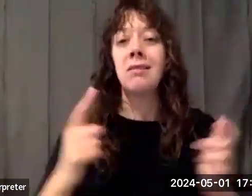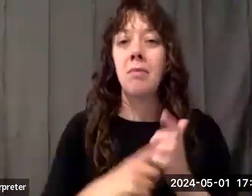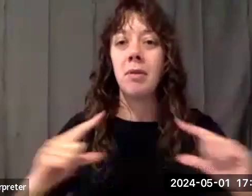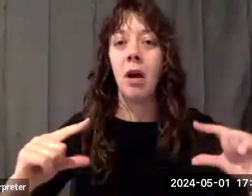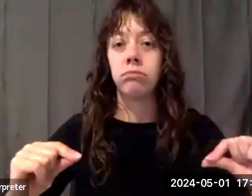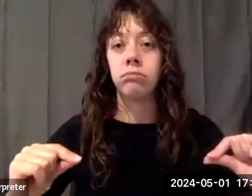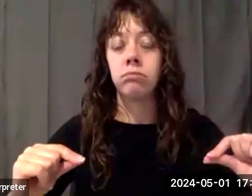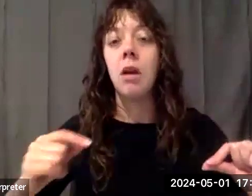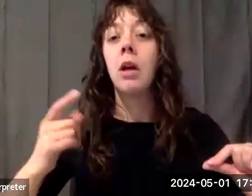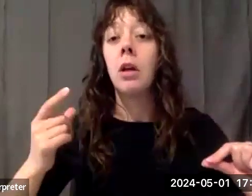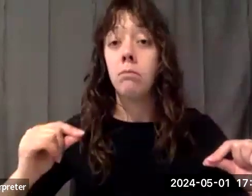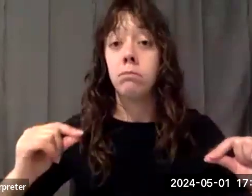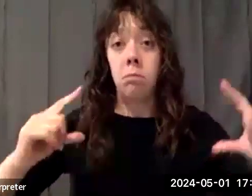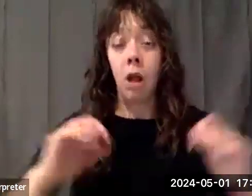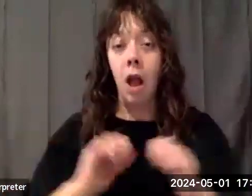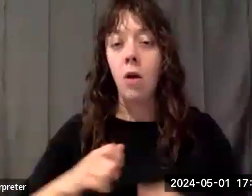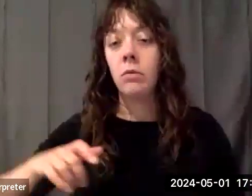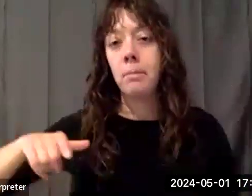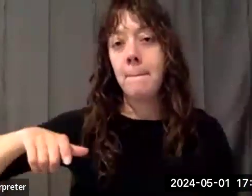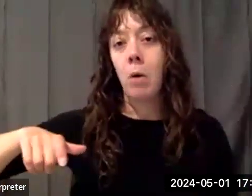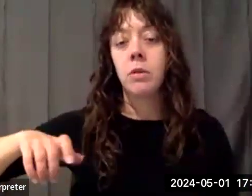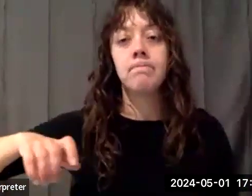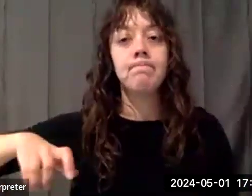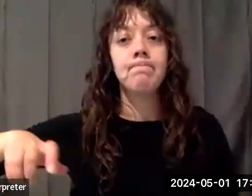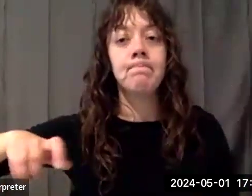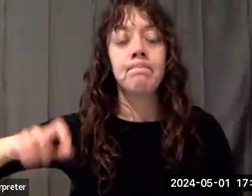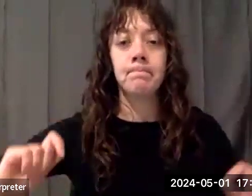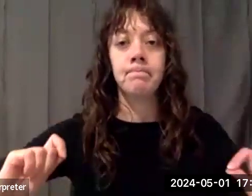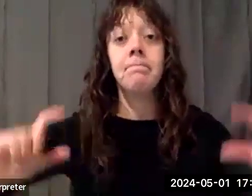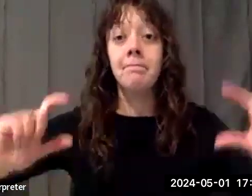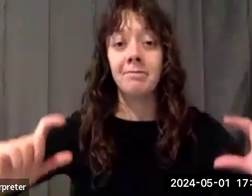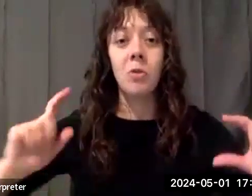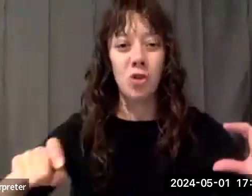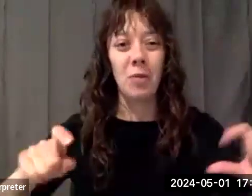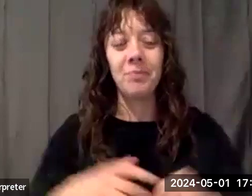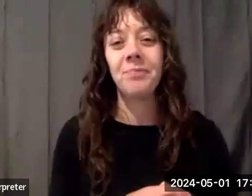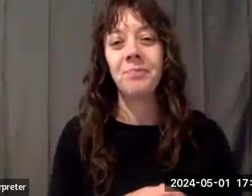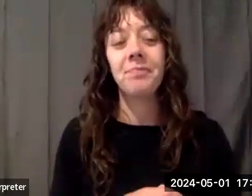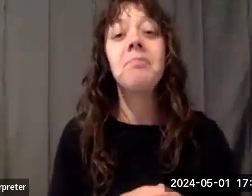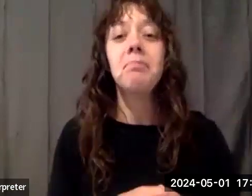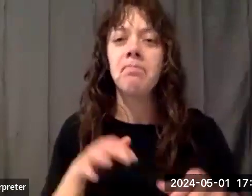And if you do not see the control panel on the far left of your control panel is a button to mute and unmute yourself.